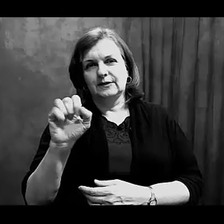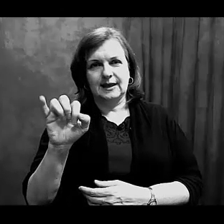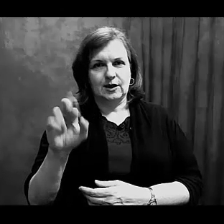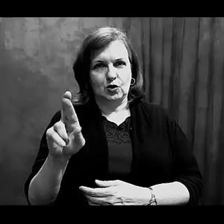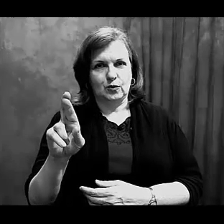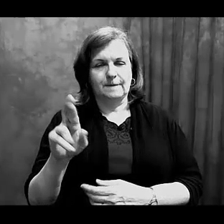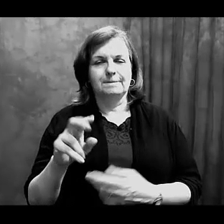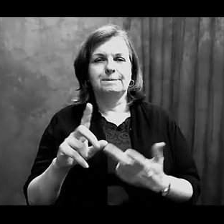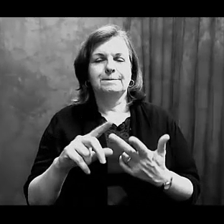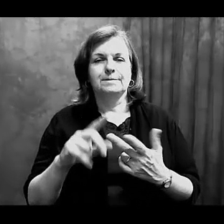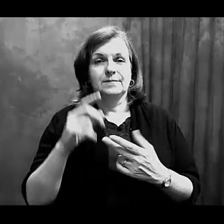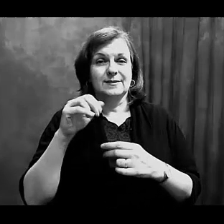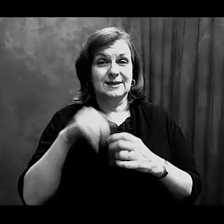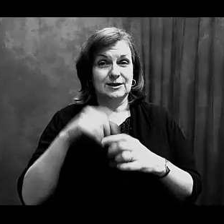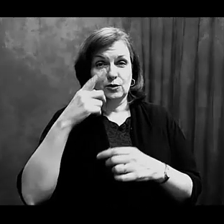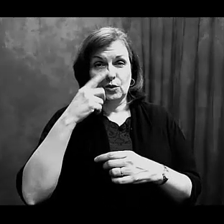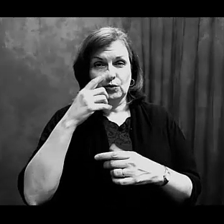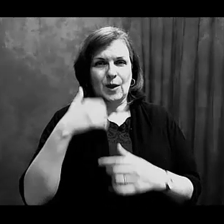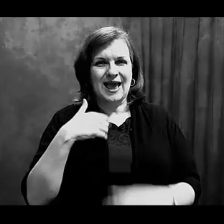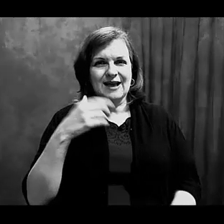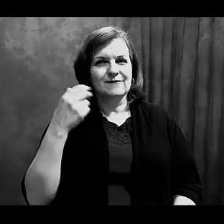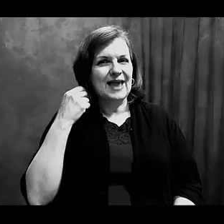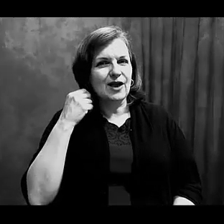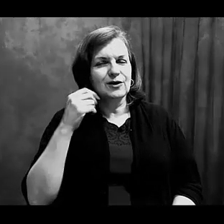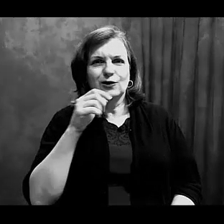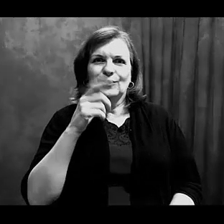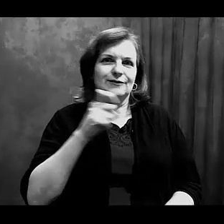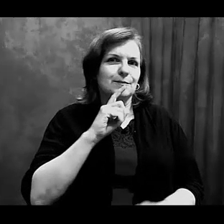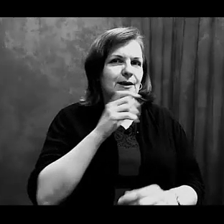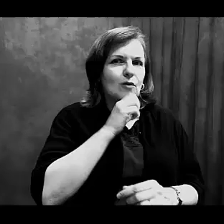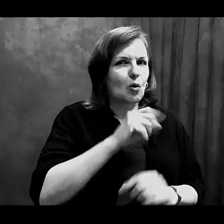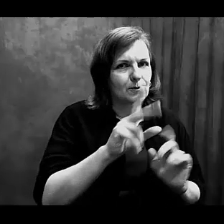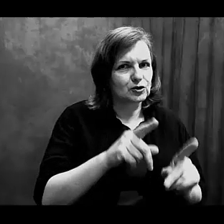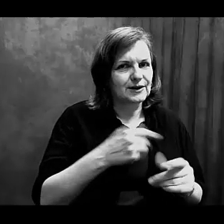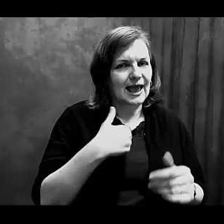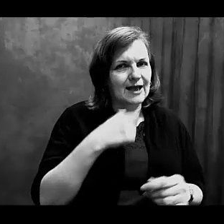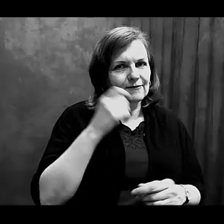you have hair in your nose -- you don't have to be an old person to have hair in your nose!!